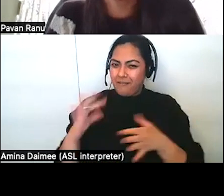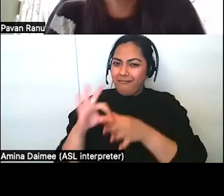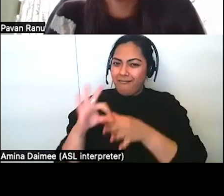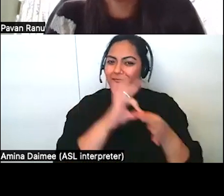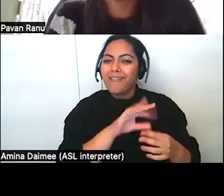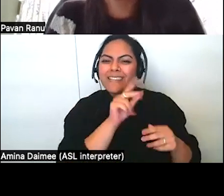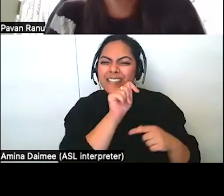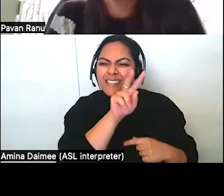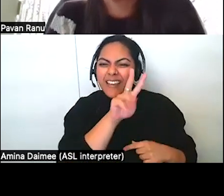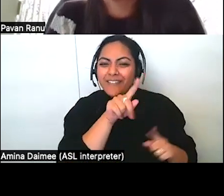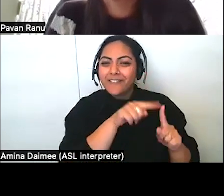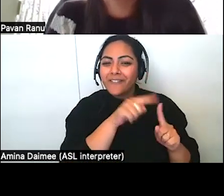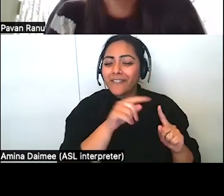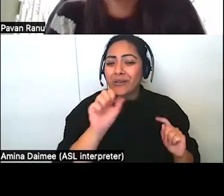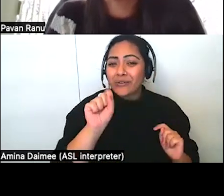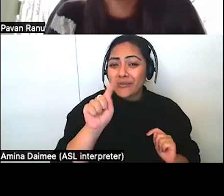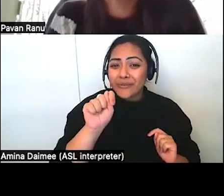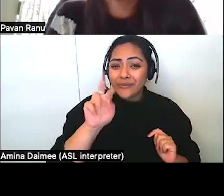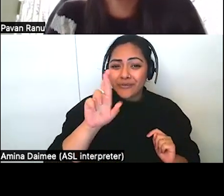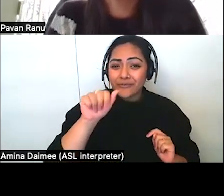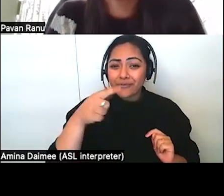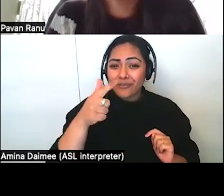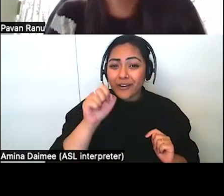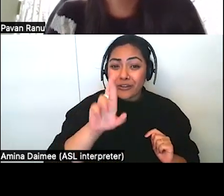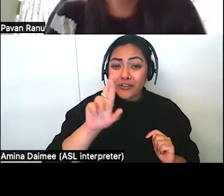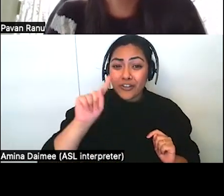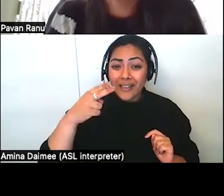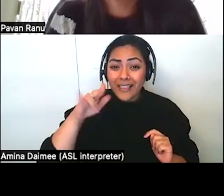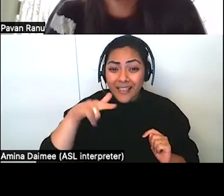concept, and there's been a lot of spooky stuff on Netflix, so I